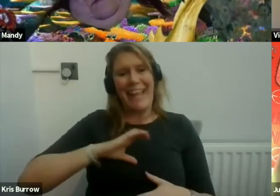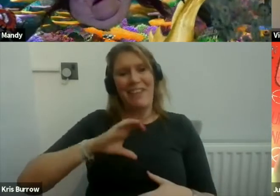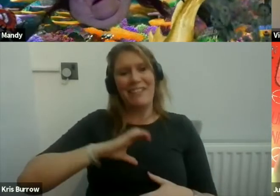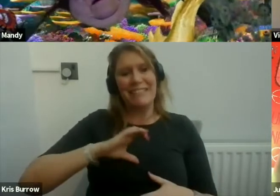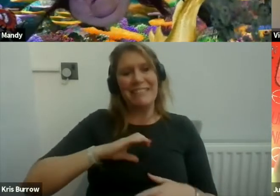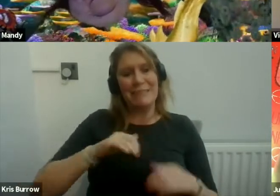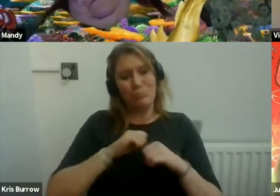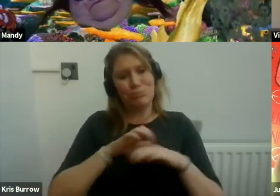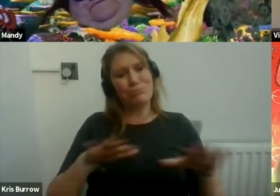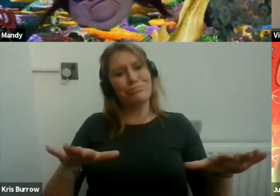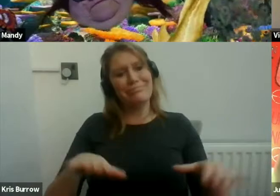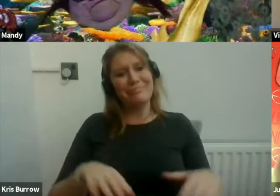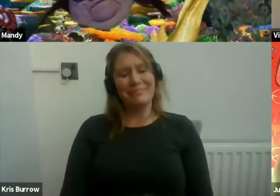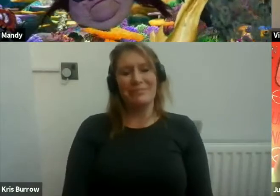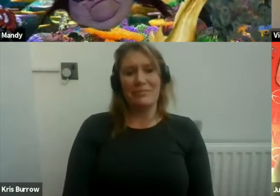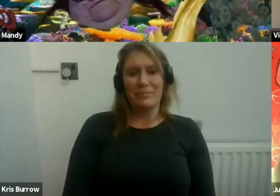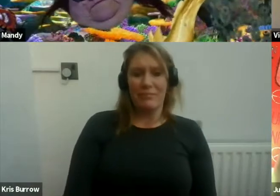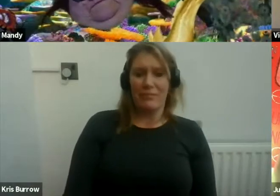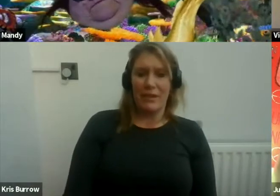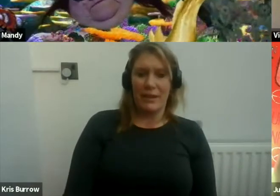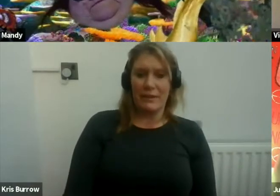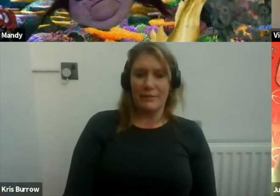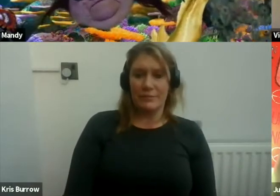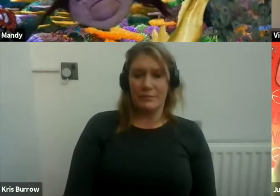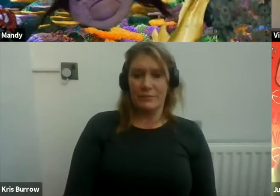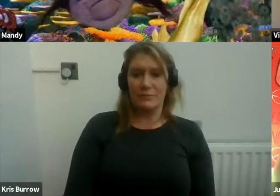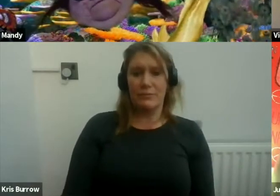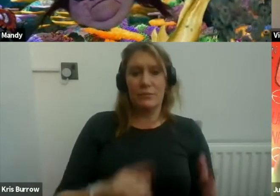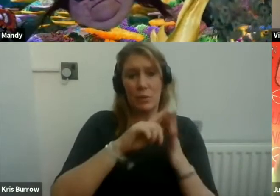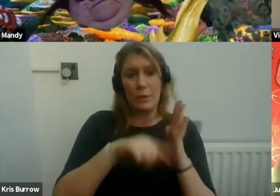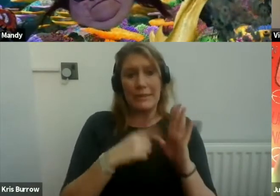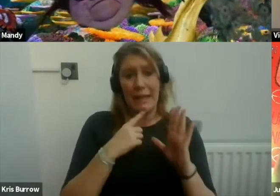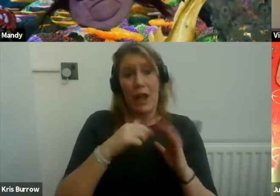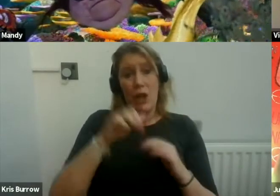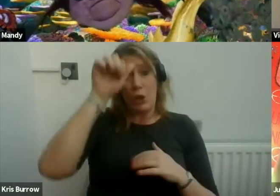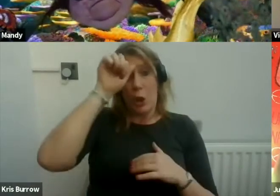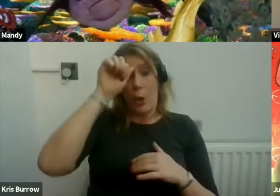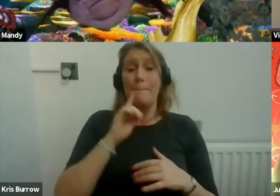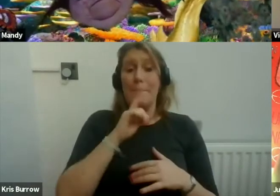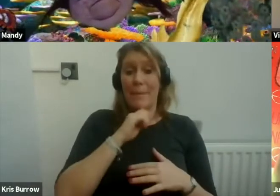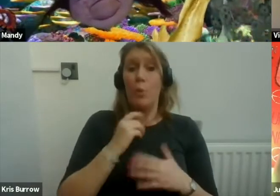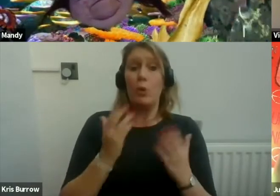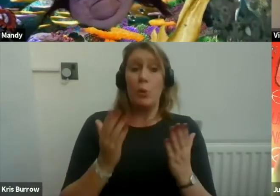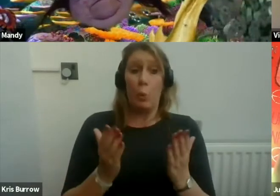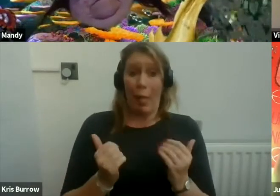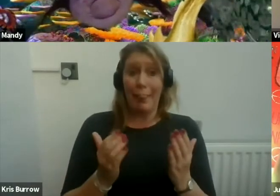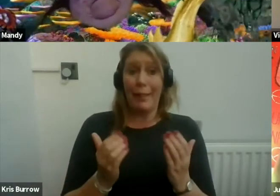I know people would welcome that. And I think it's very, very good news,